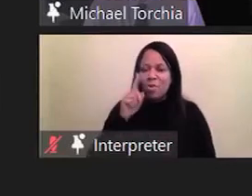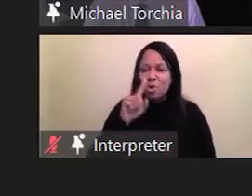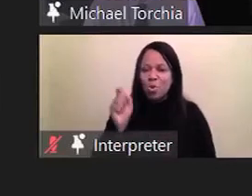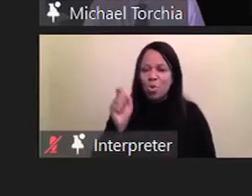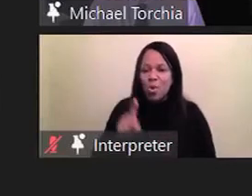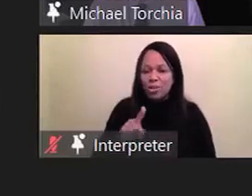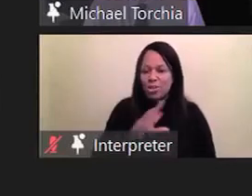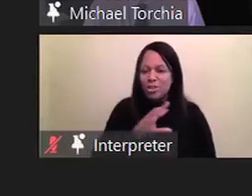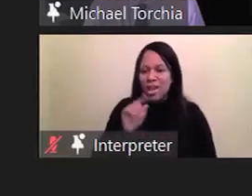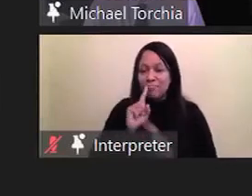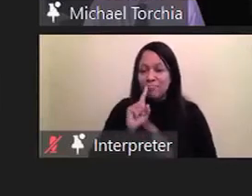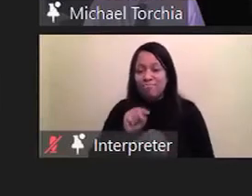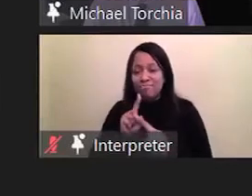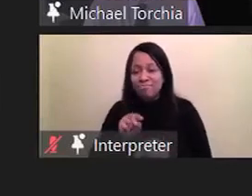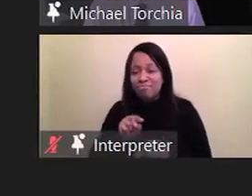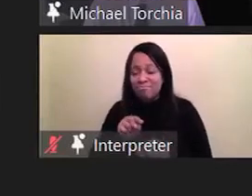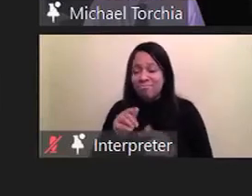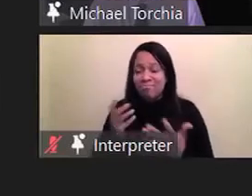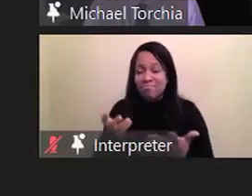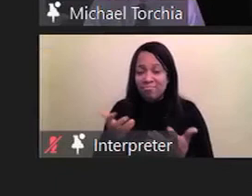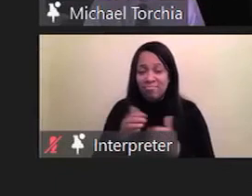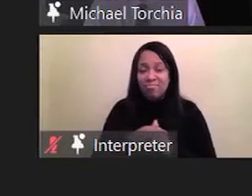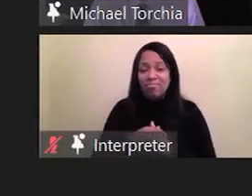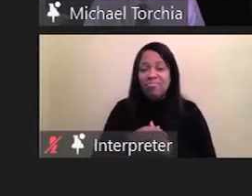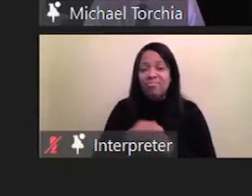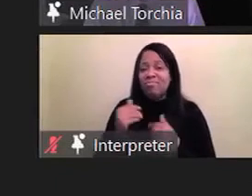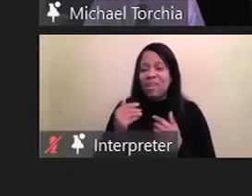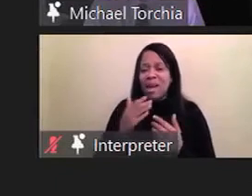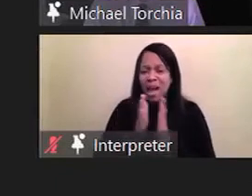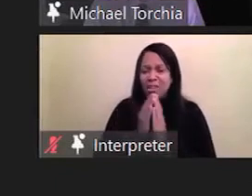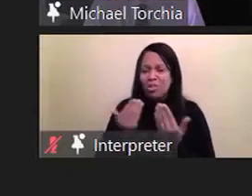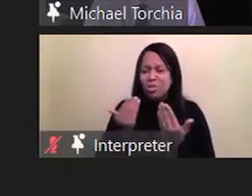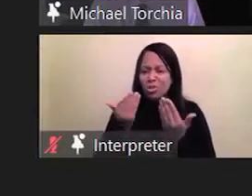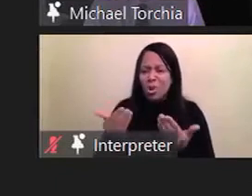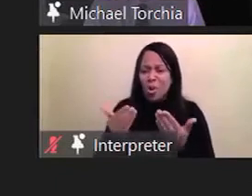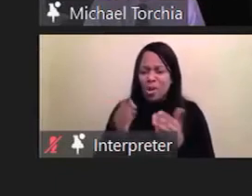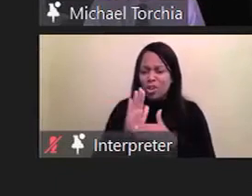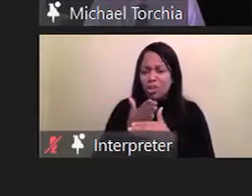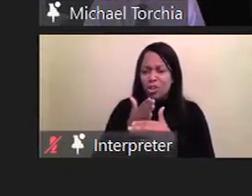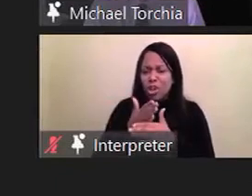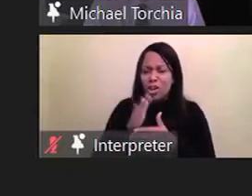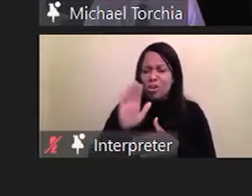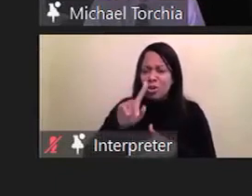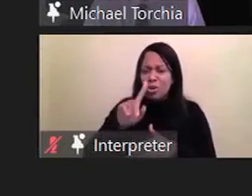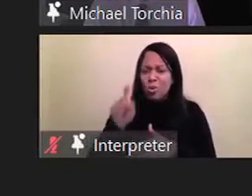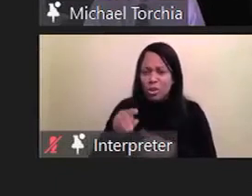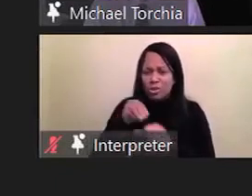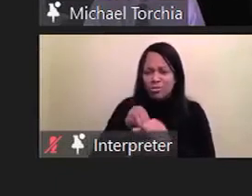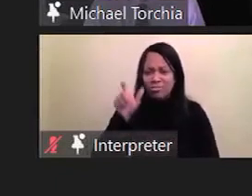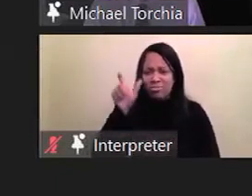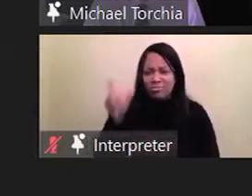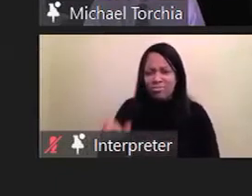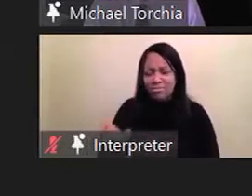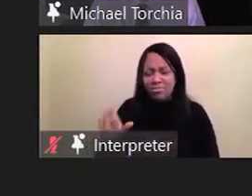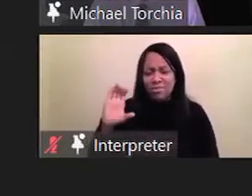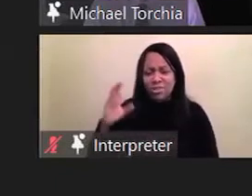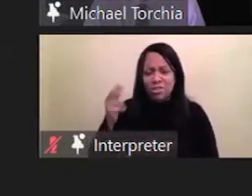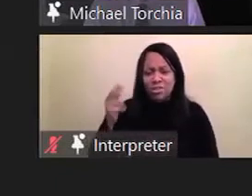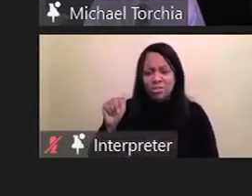And we'll ask you to share any questions that you might have in the chat box to the bottom or the side of your screen.